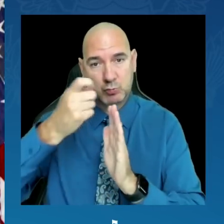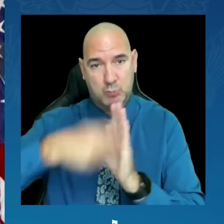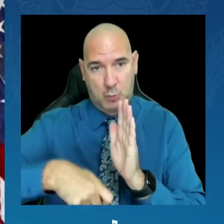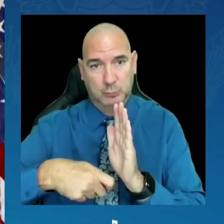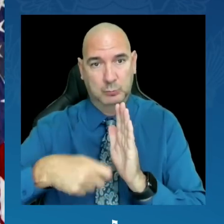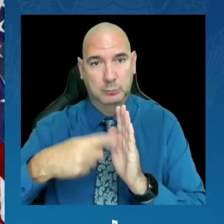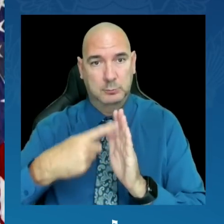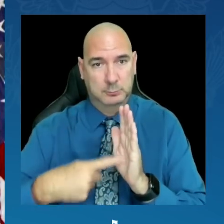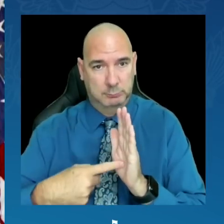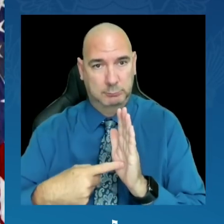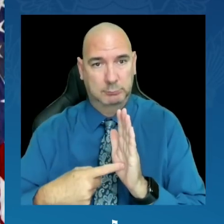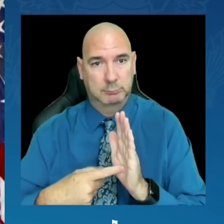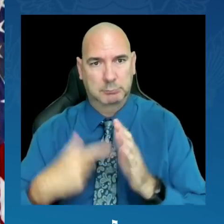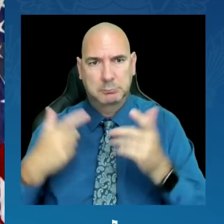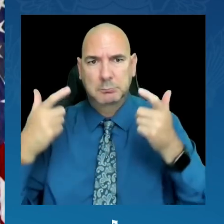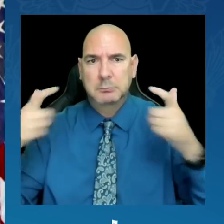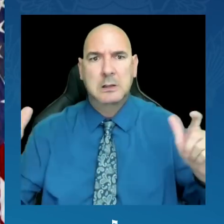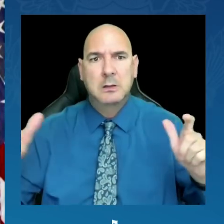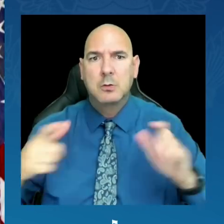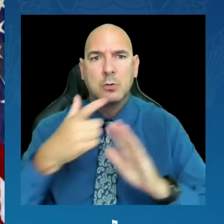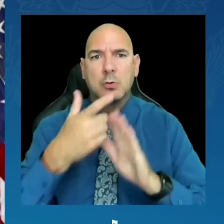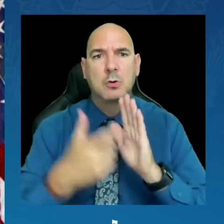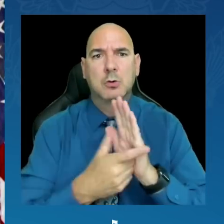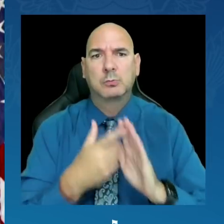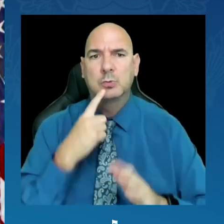to address the key drivers of maternal mortality.